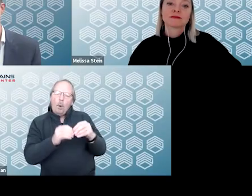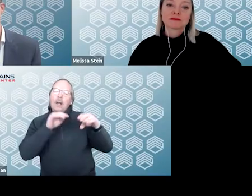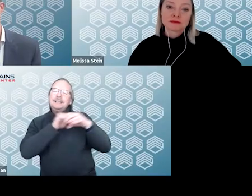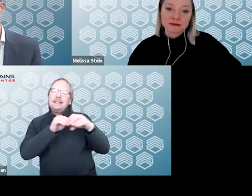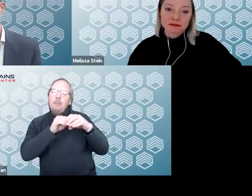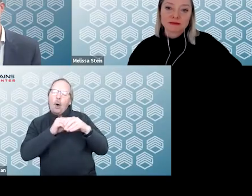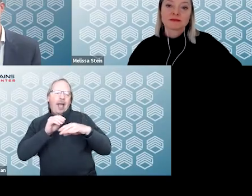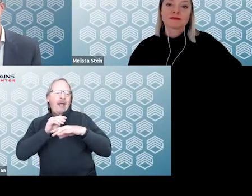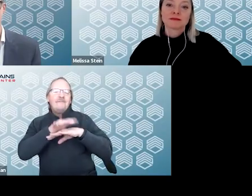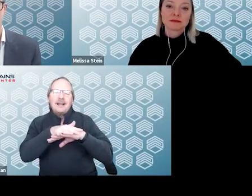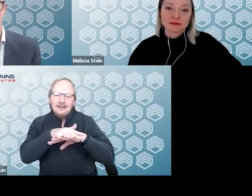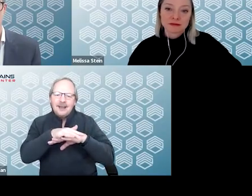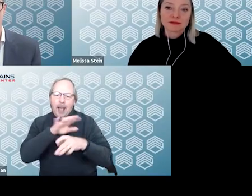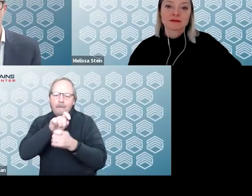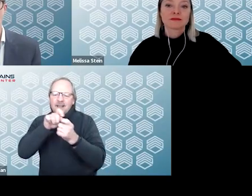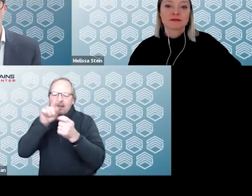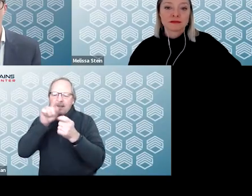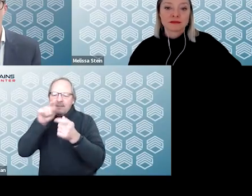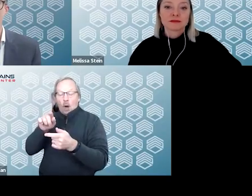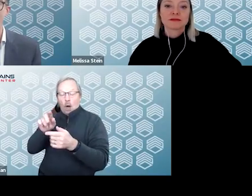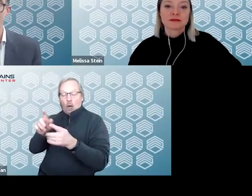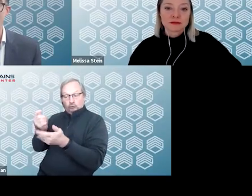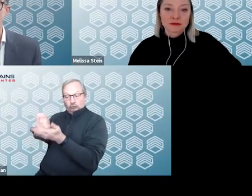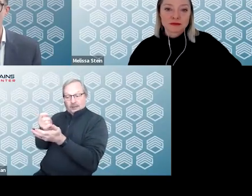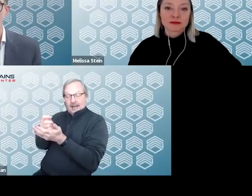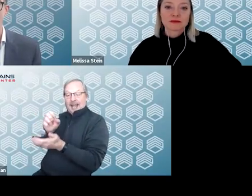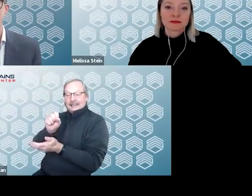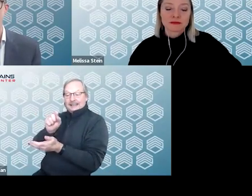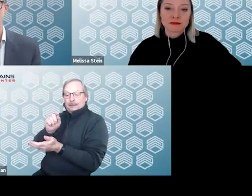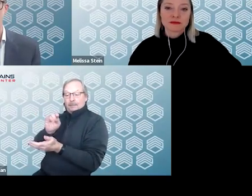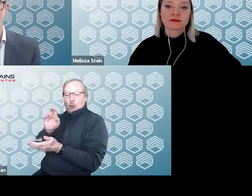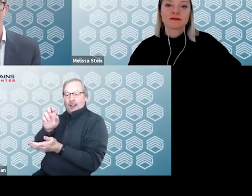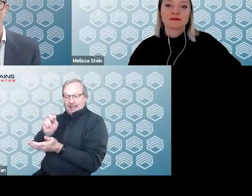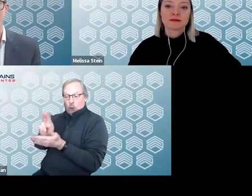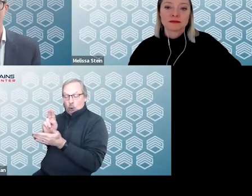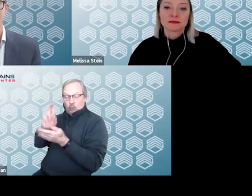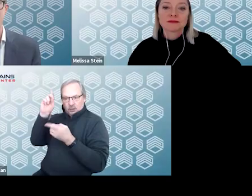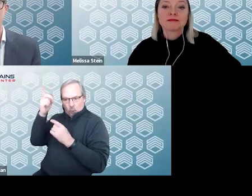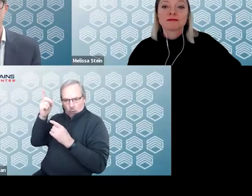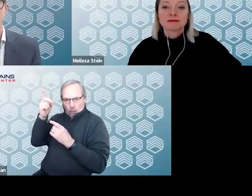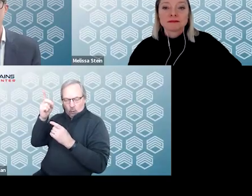particularly for treating stimulant use disorders where we currently have no FDA-approved medications.